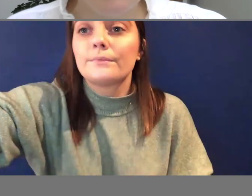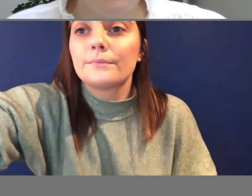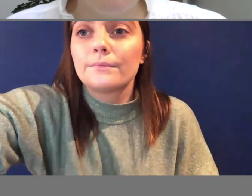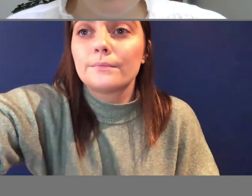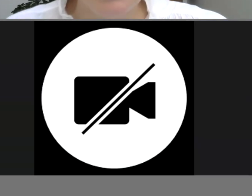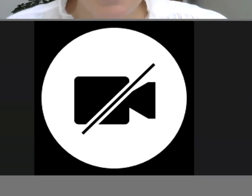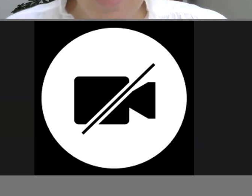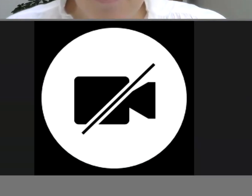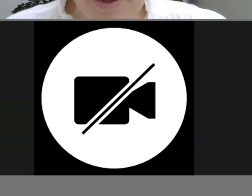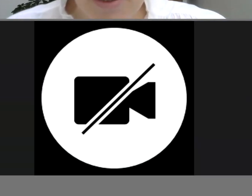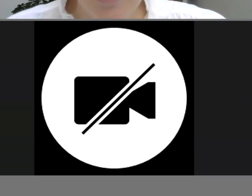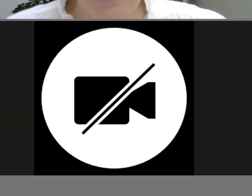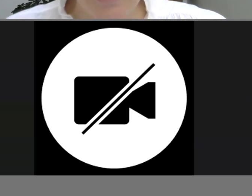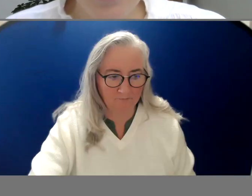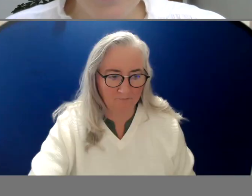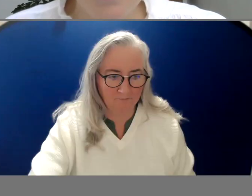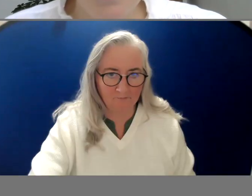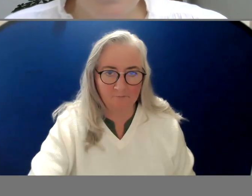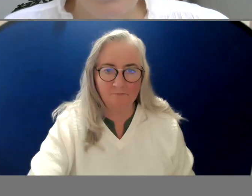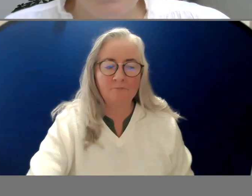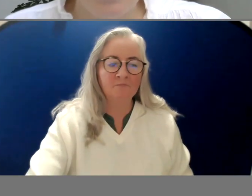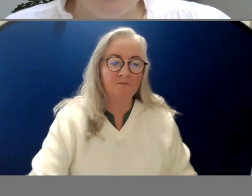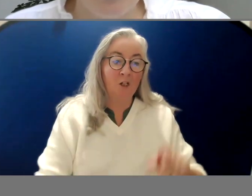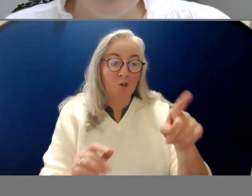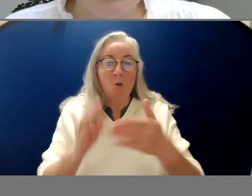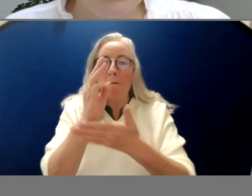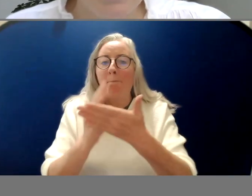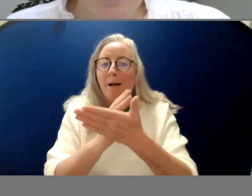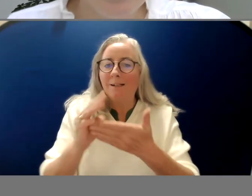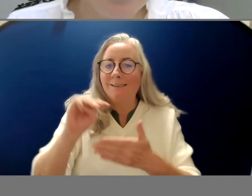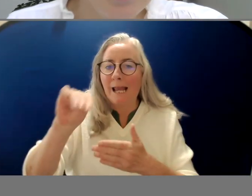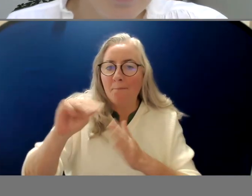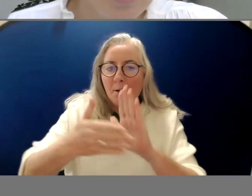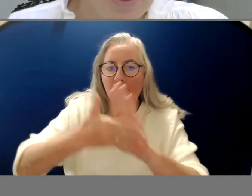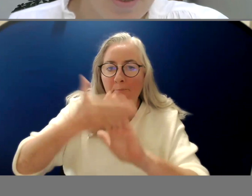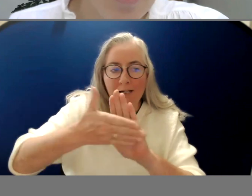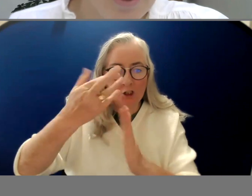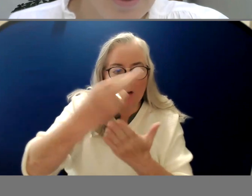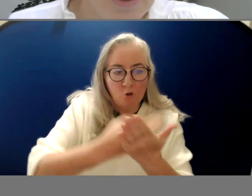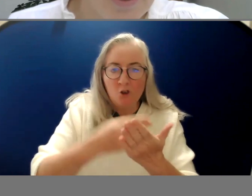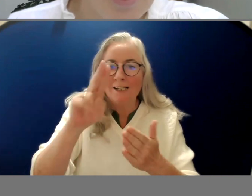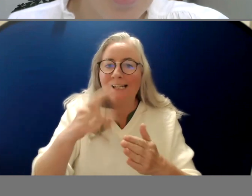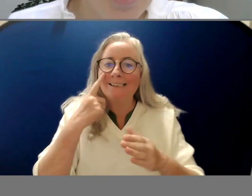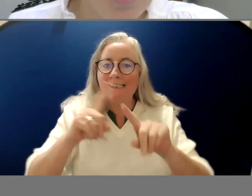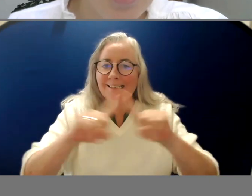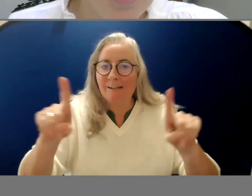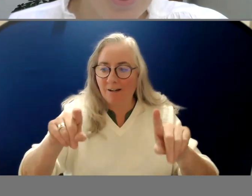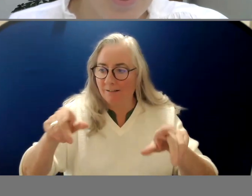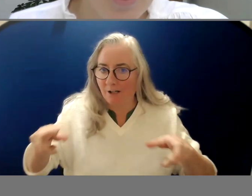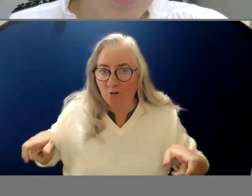public stairs part M building regulations the difference here is the handrail is turned